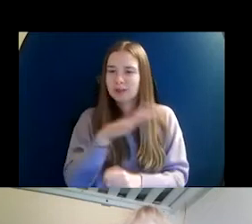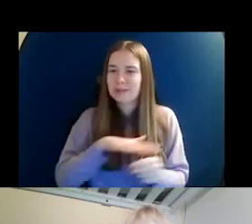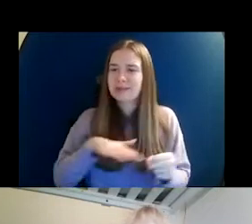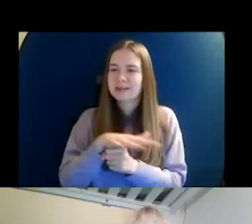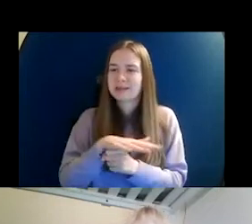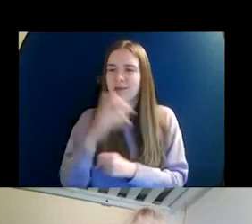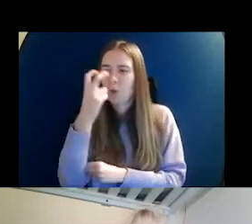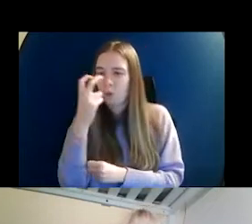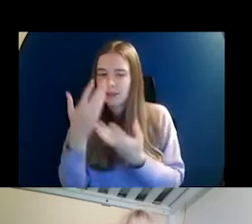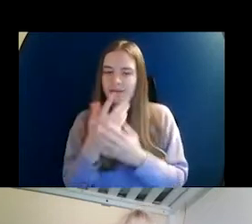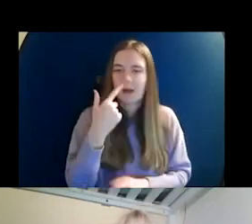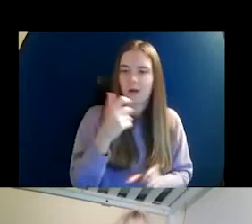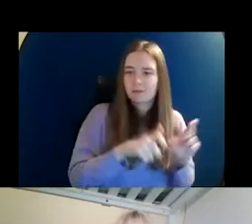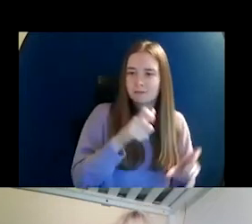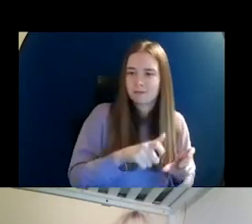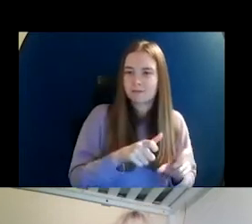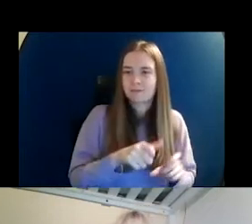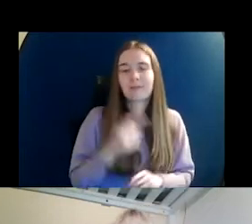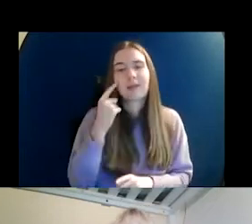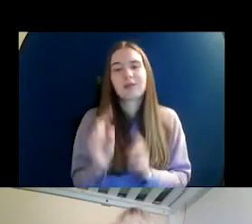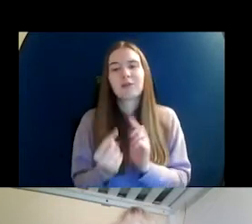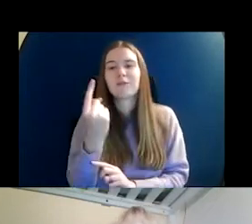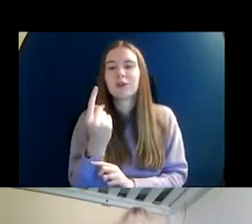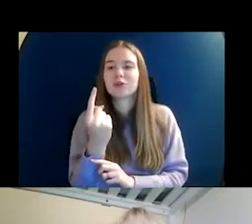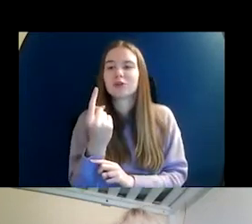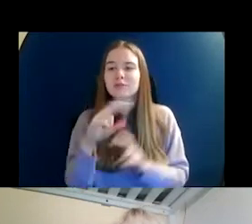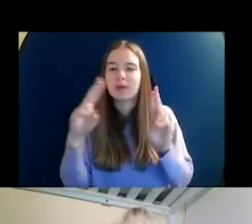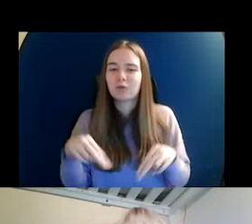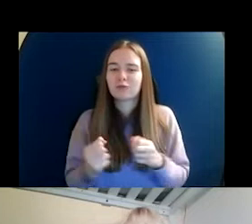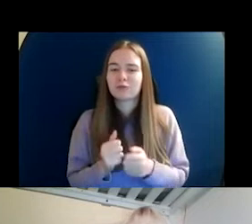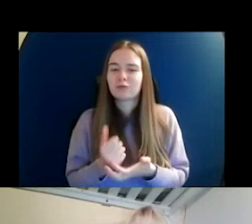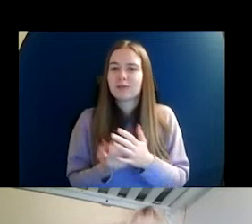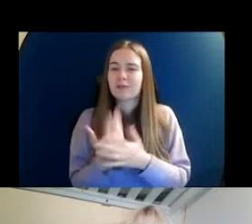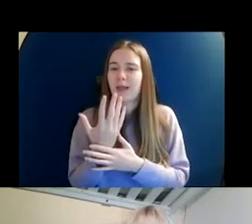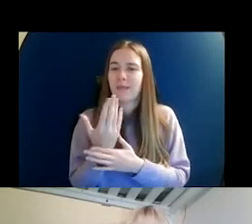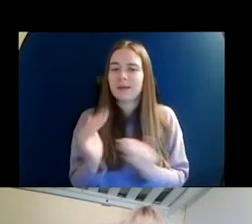And it's set to be the first housing development by the City of Edinburgh Council to meet the Passive House Standard,